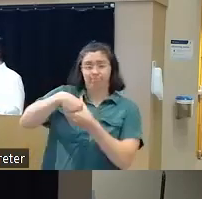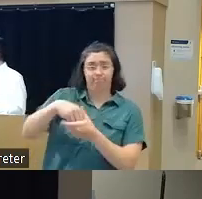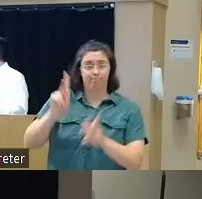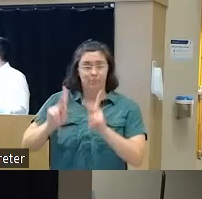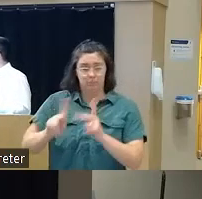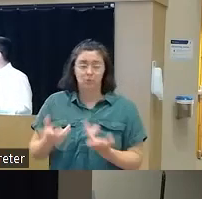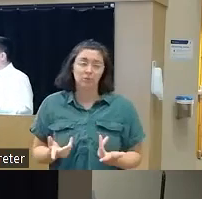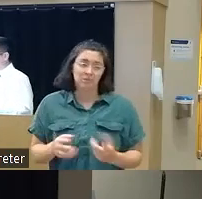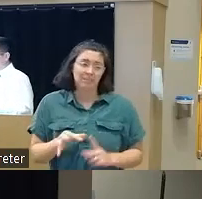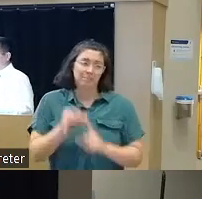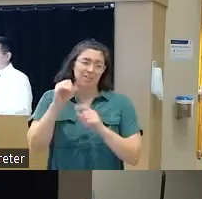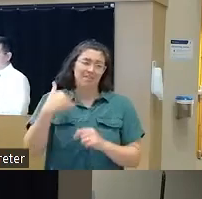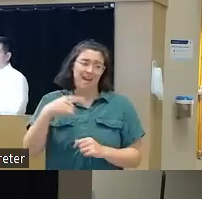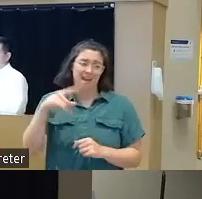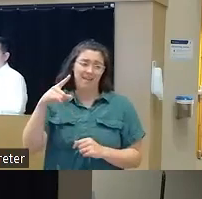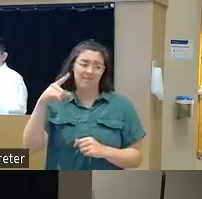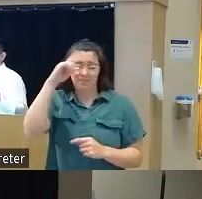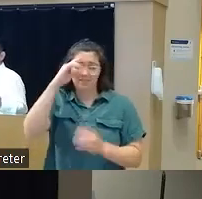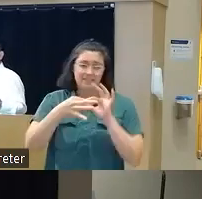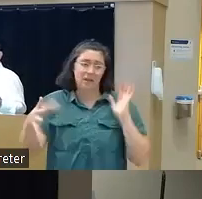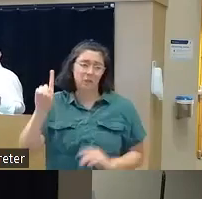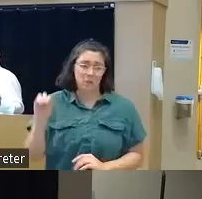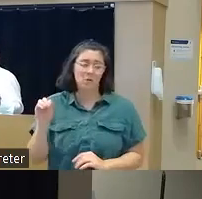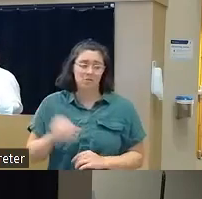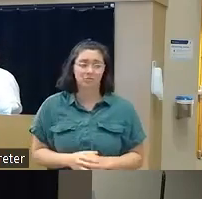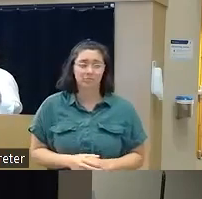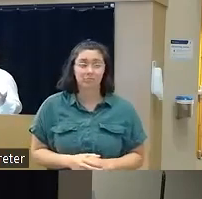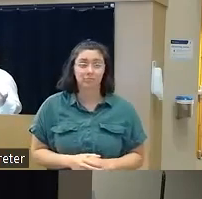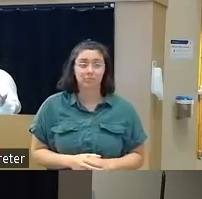work especially if they have a psychotic disorder where strengths cranial electrical stimulation you